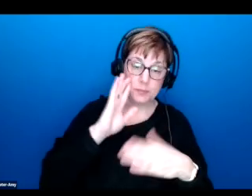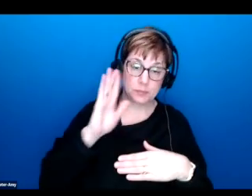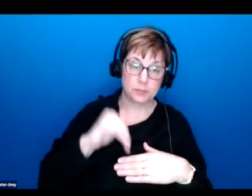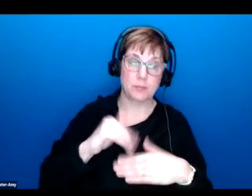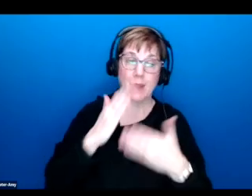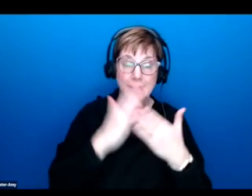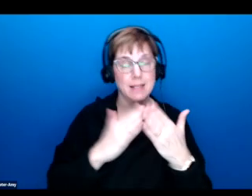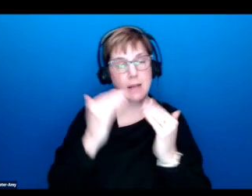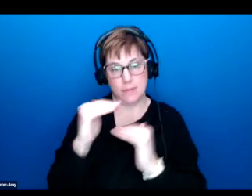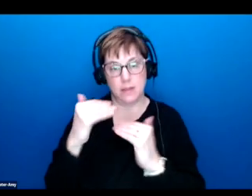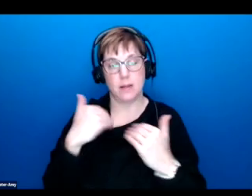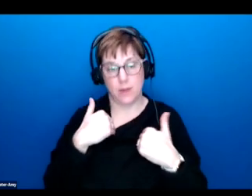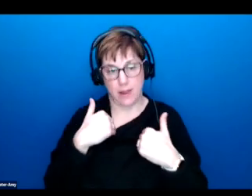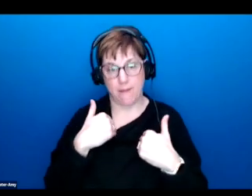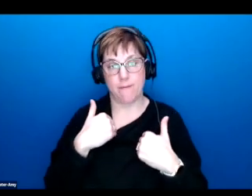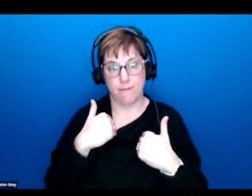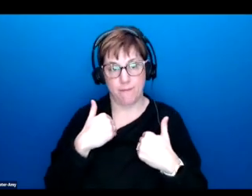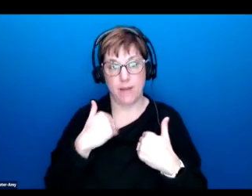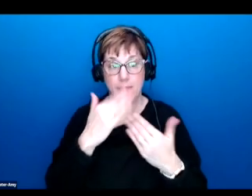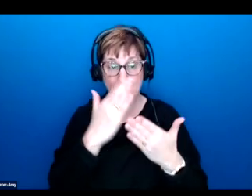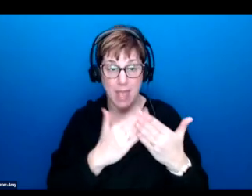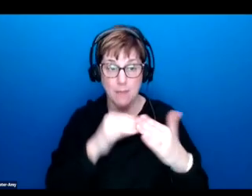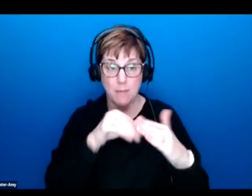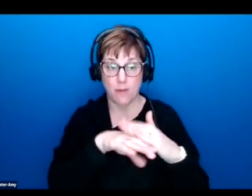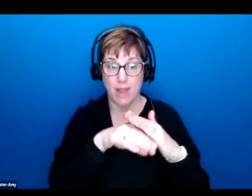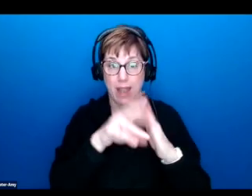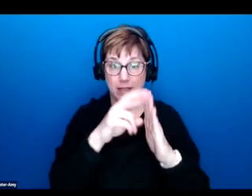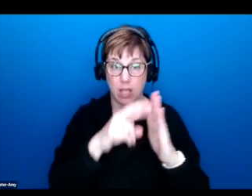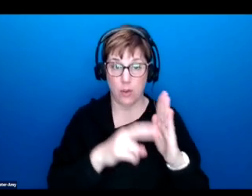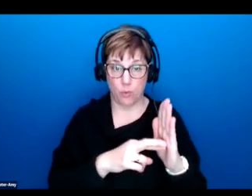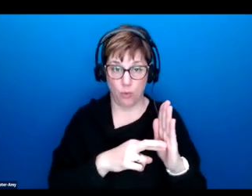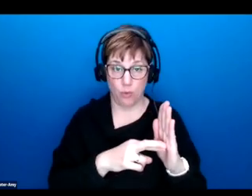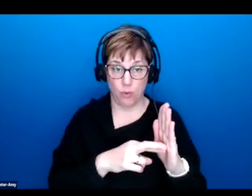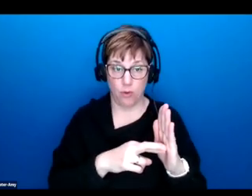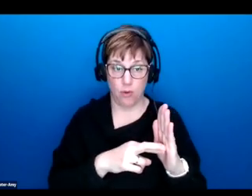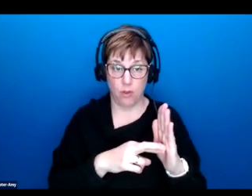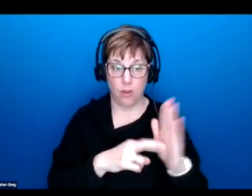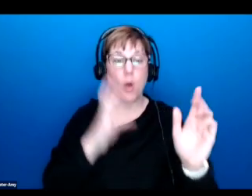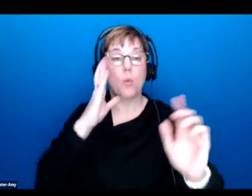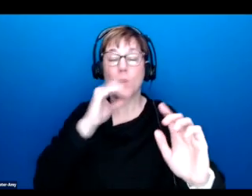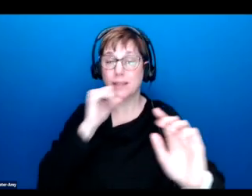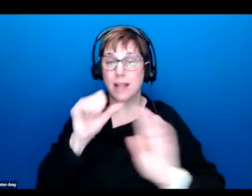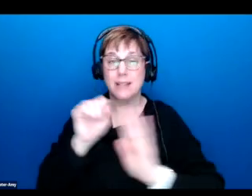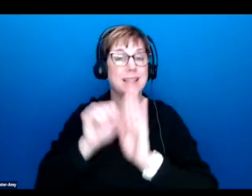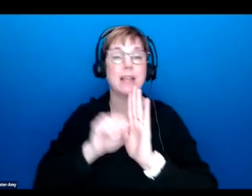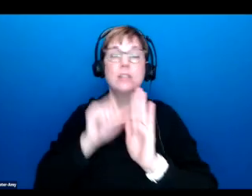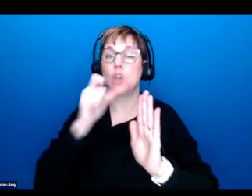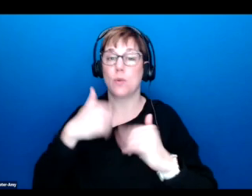This portion of the Access rule is not supposed to or will not- states do not have to come into compliance with